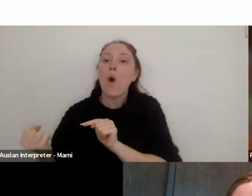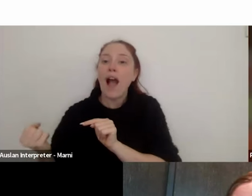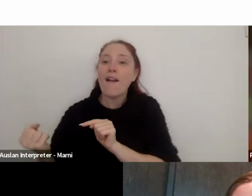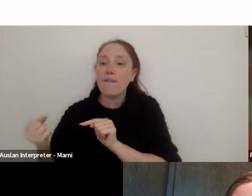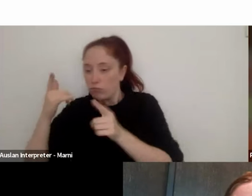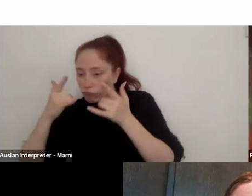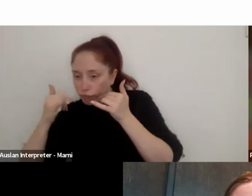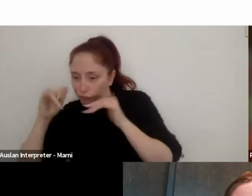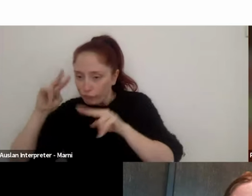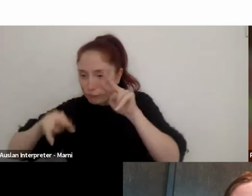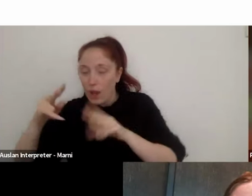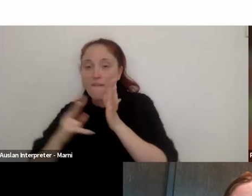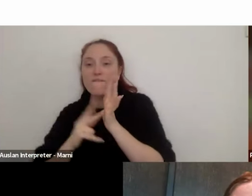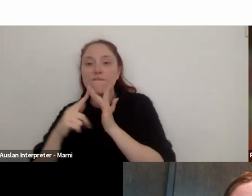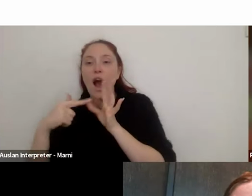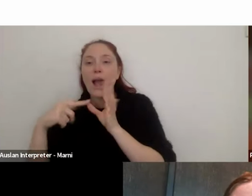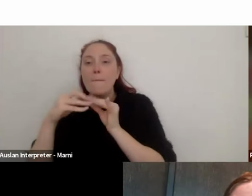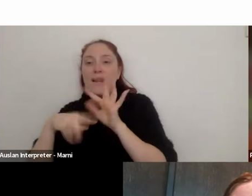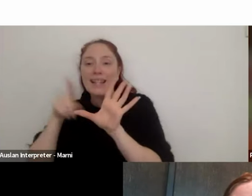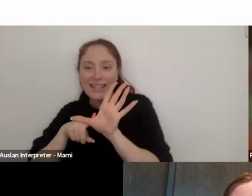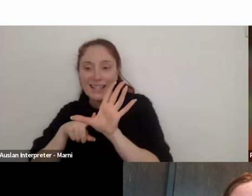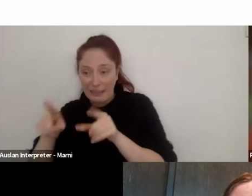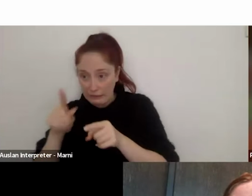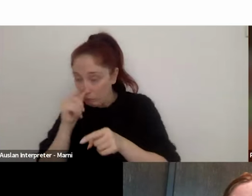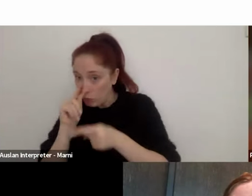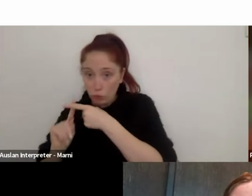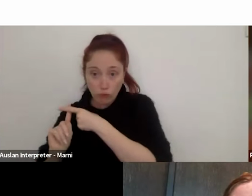which particularly relates to the team and the previous iteration of the work.